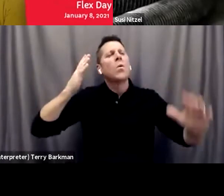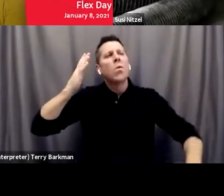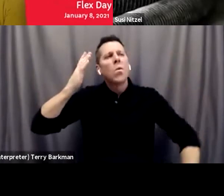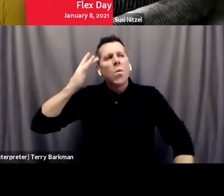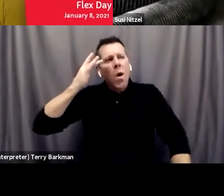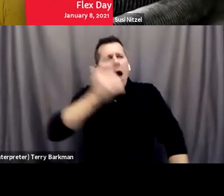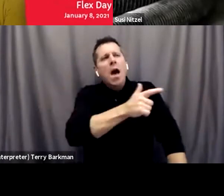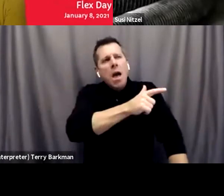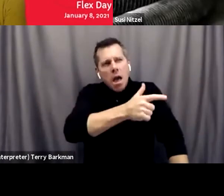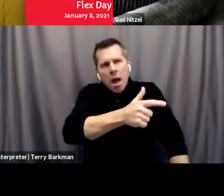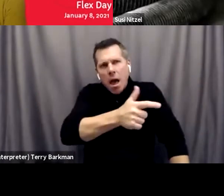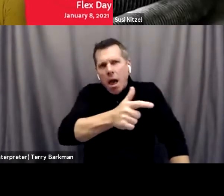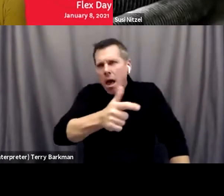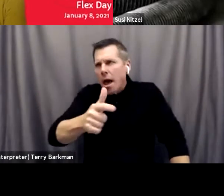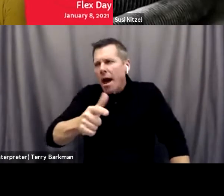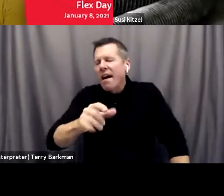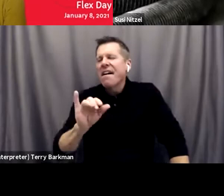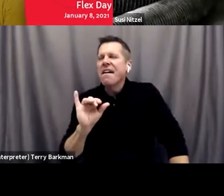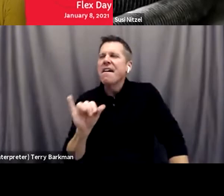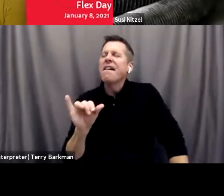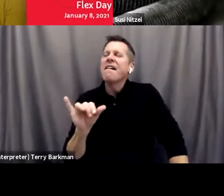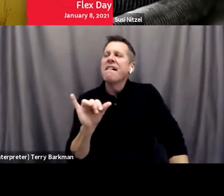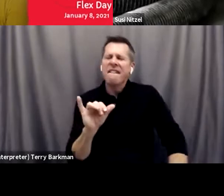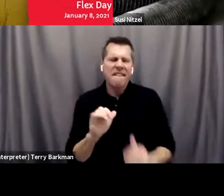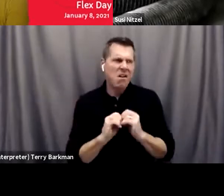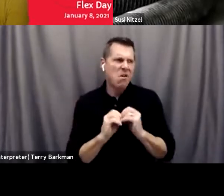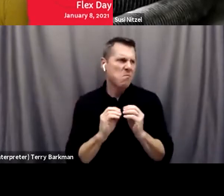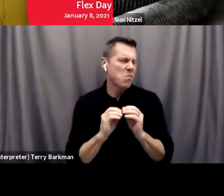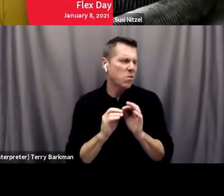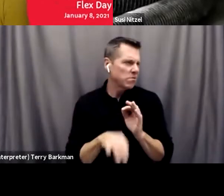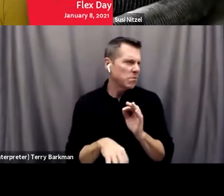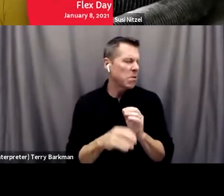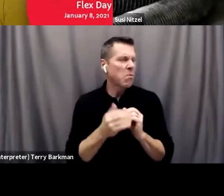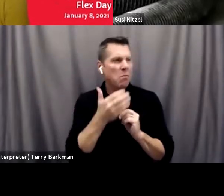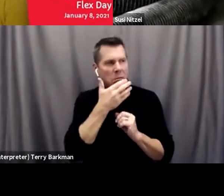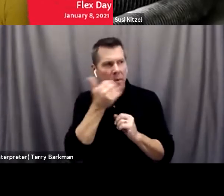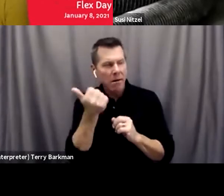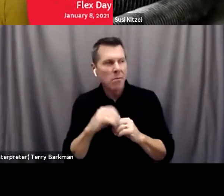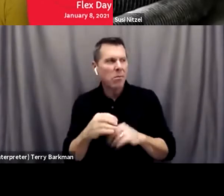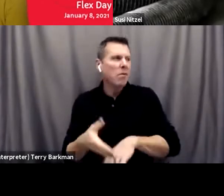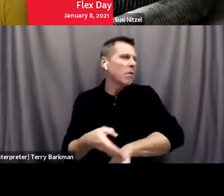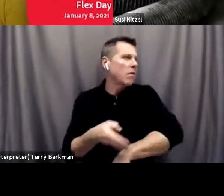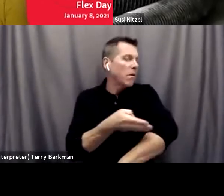these processes are and how we can benefit the student. And maybe there is a process that is not working. So what do we need to do